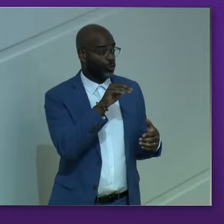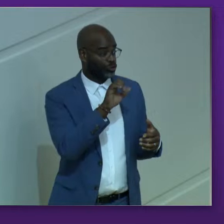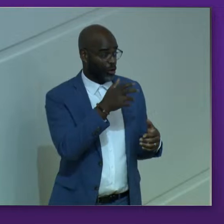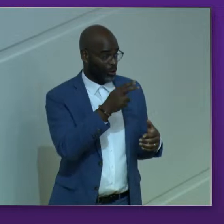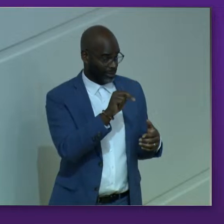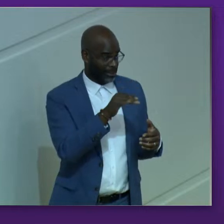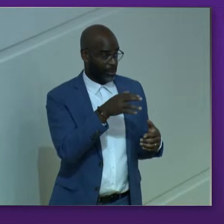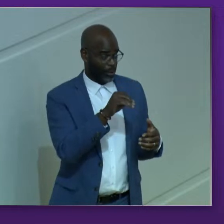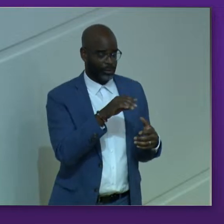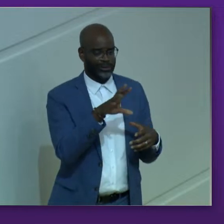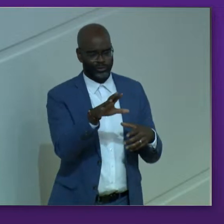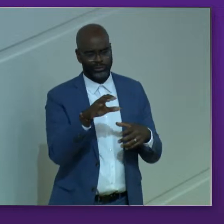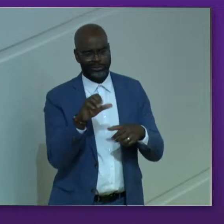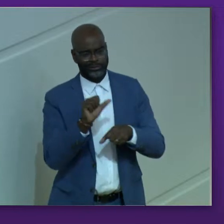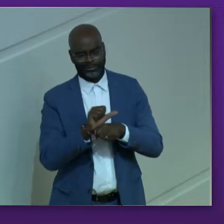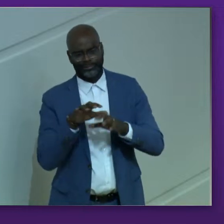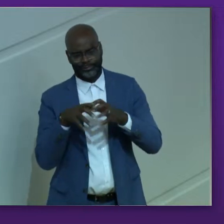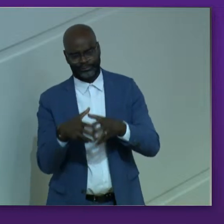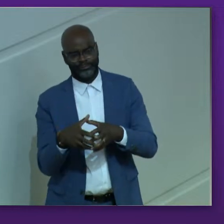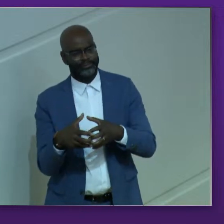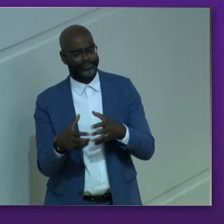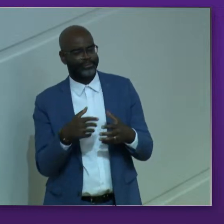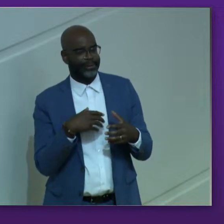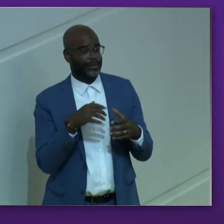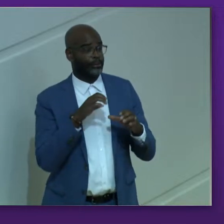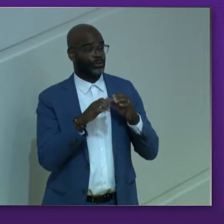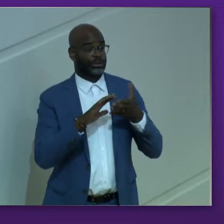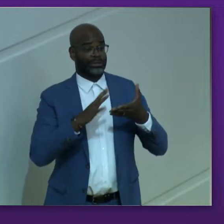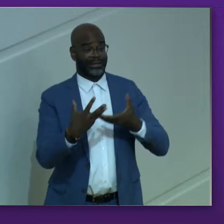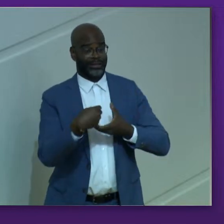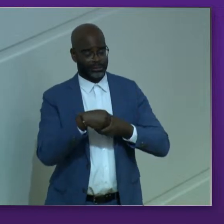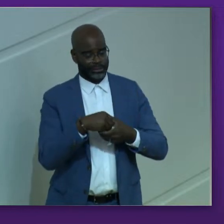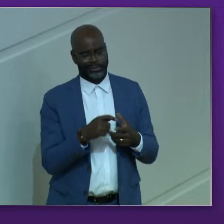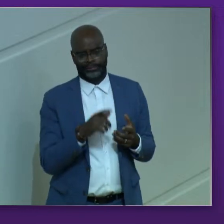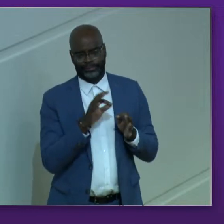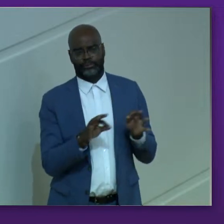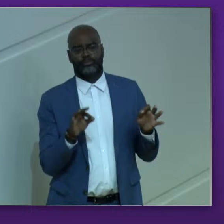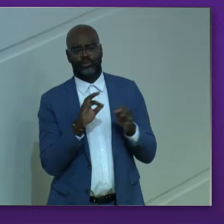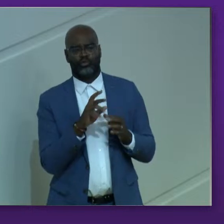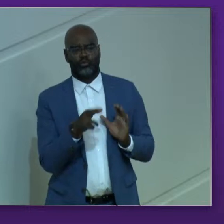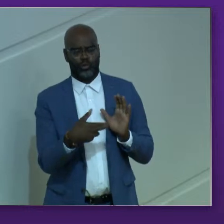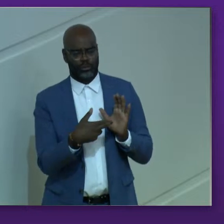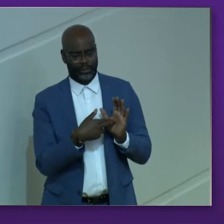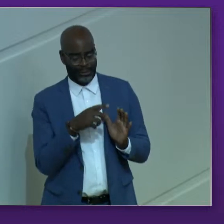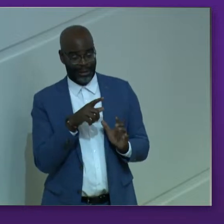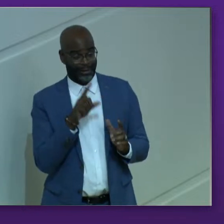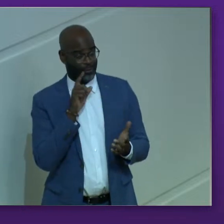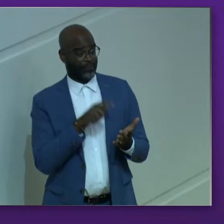THIS FEBRUARY THECOLLEGE HOSTED THE NATIONAL CAPITAL AREA BOY SCOUTS OF AMERICA MERIT BADGE UNIVERSITY .